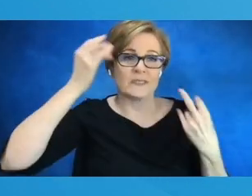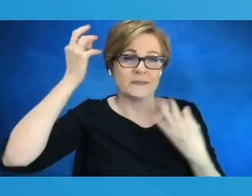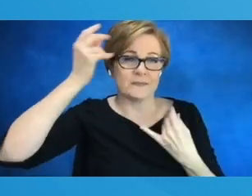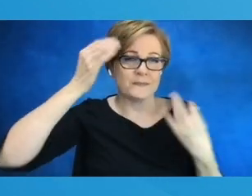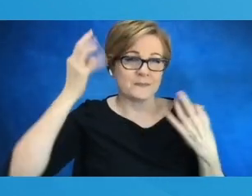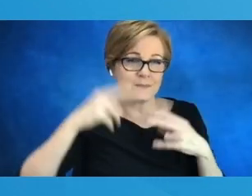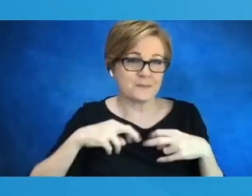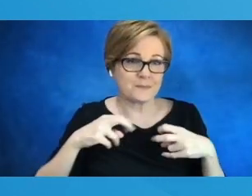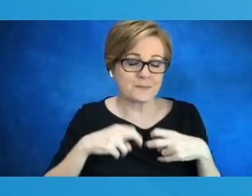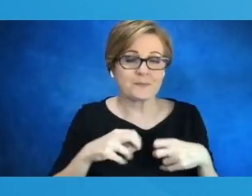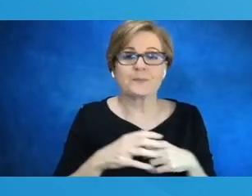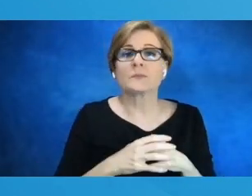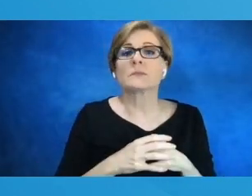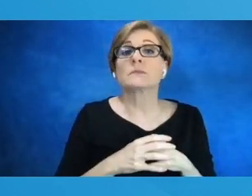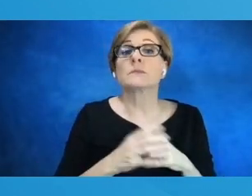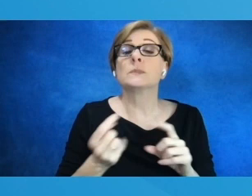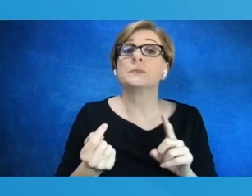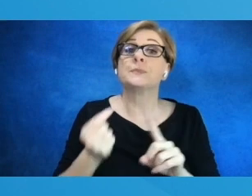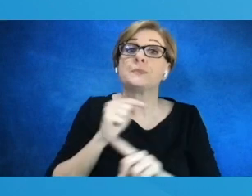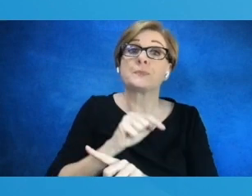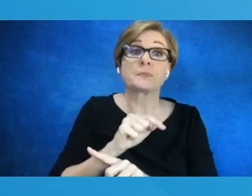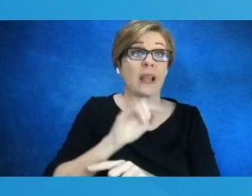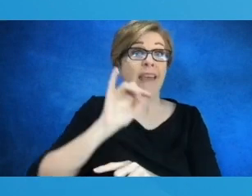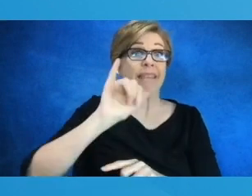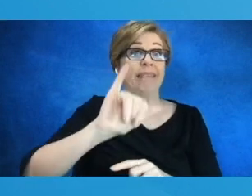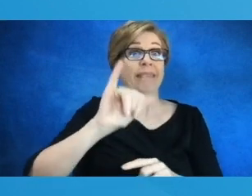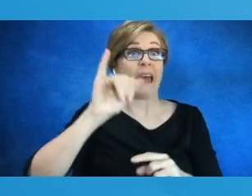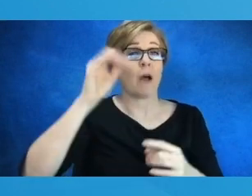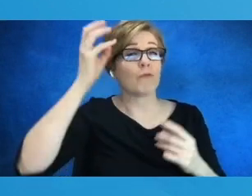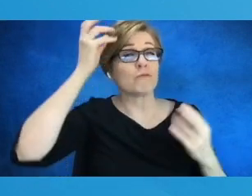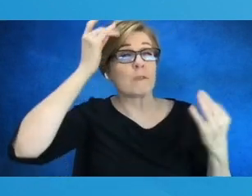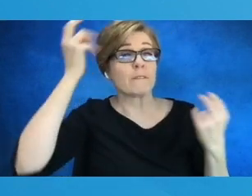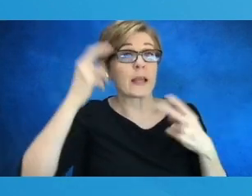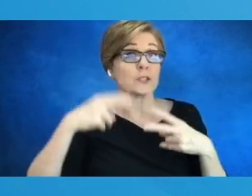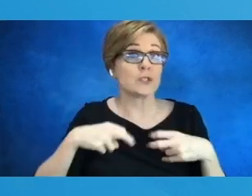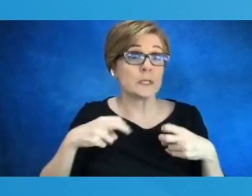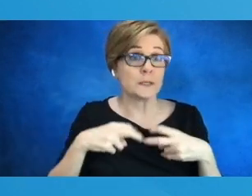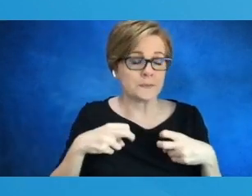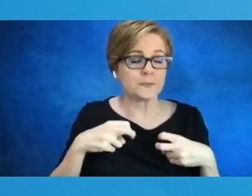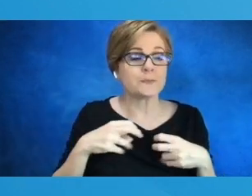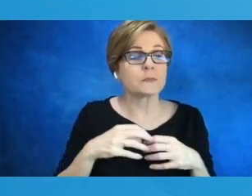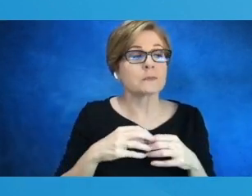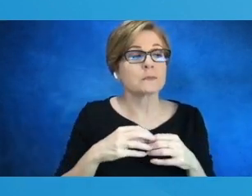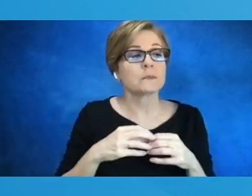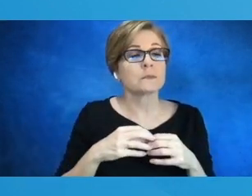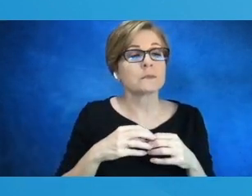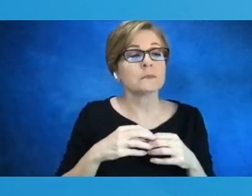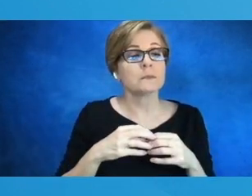And with this reflection, I'd like for you to think about a new understanding that you